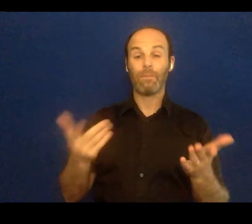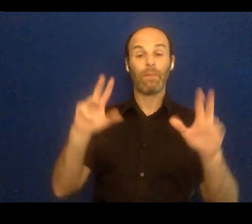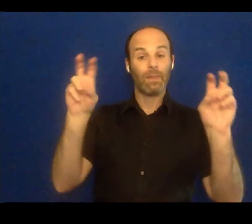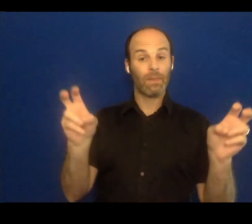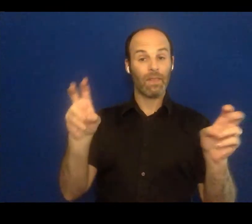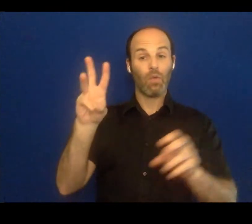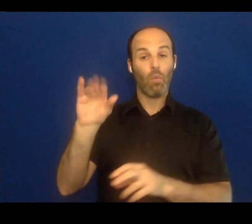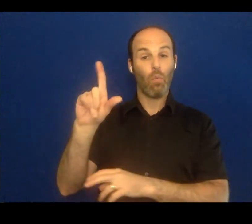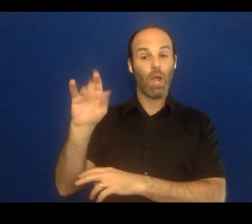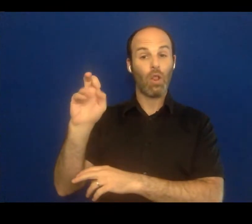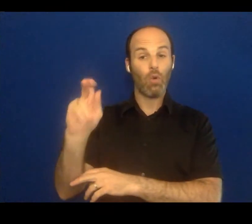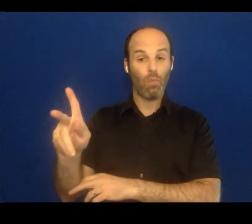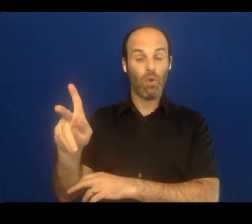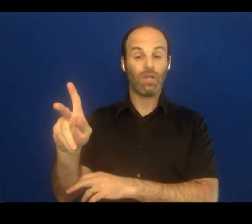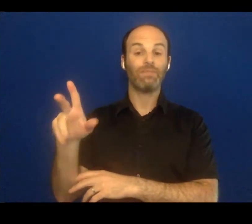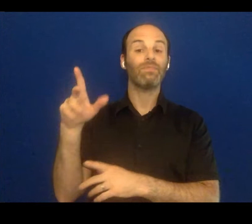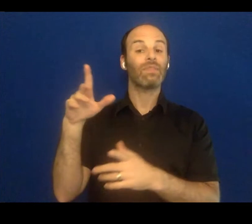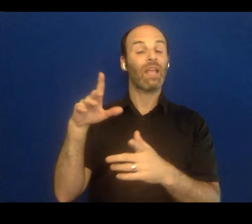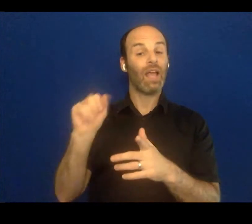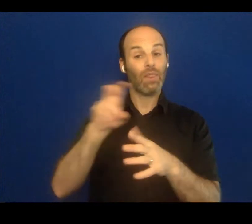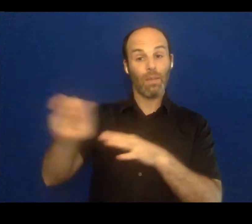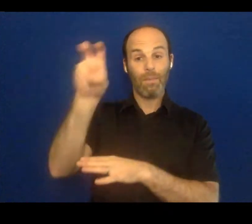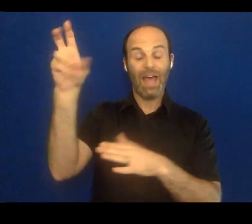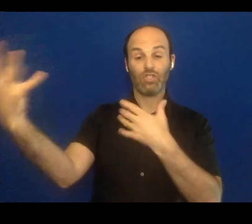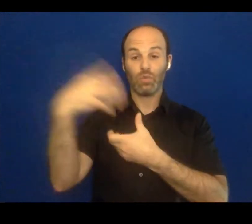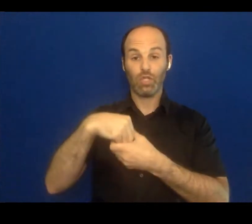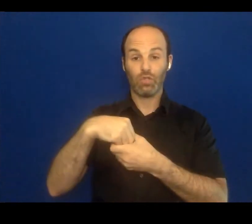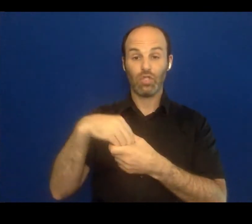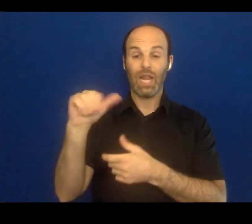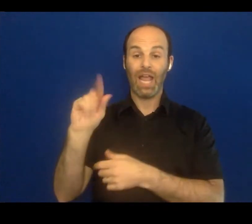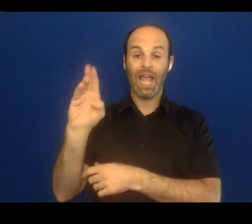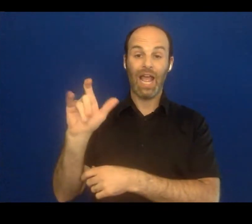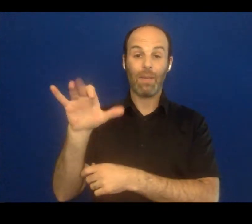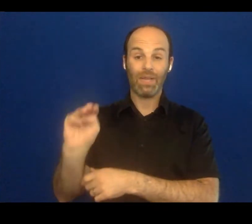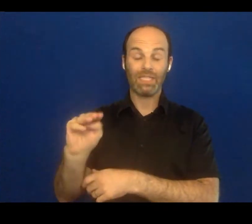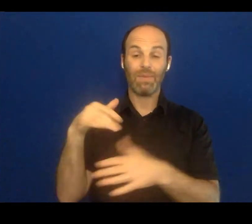ACCESS TO HEALTH CARE SYSTEMS. DISABILITY RIGHTS NEW YORK IS SO